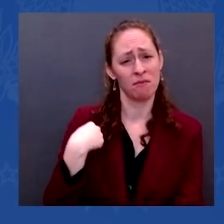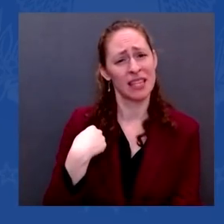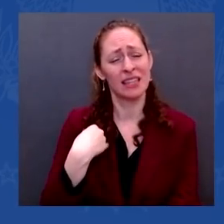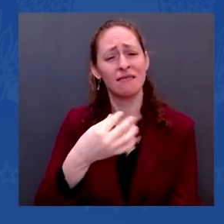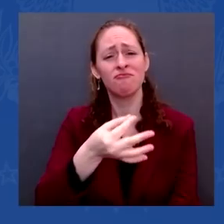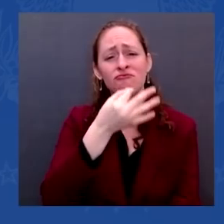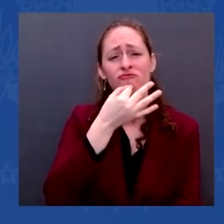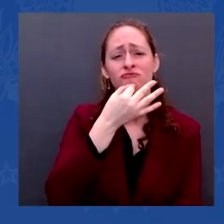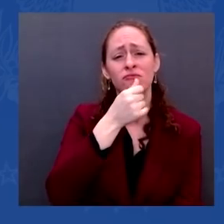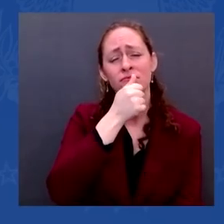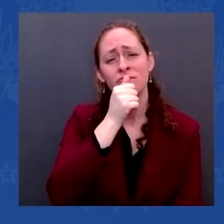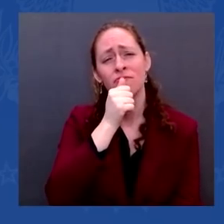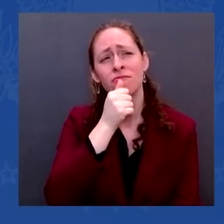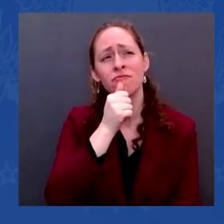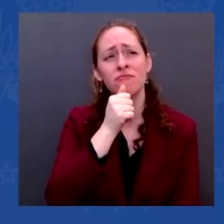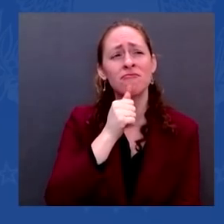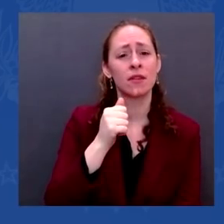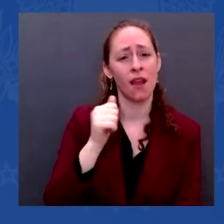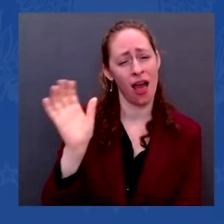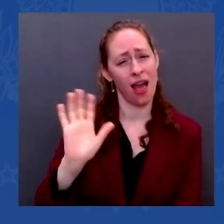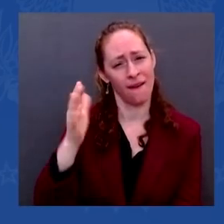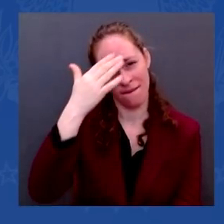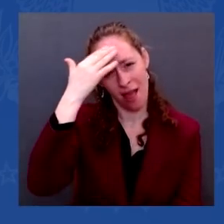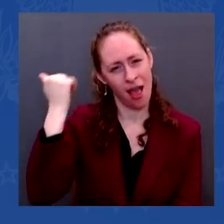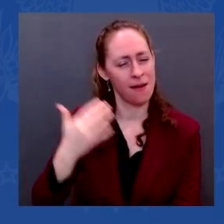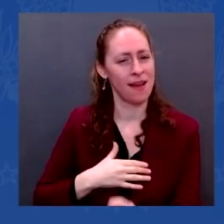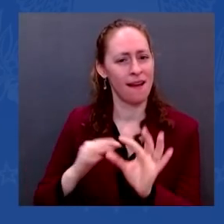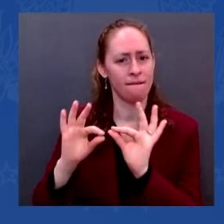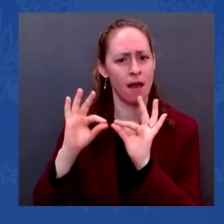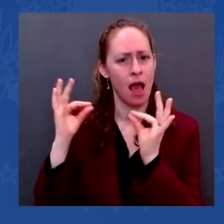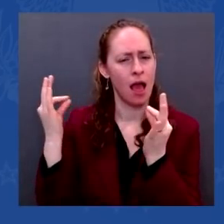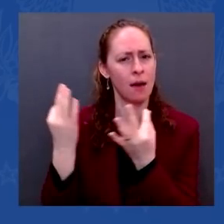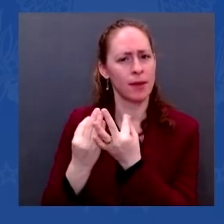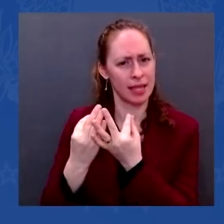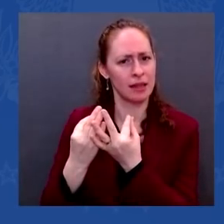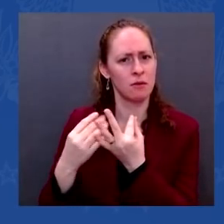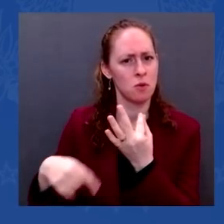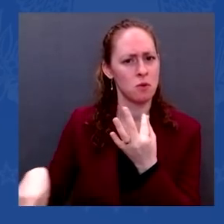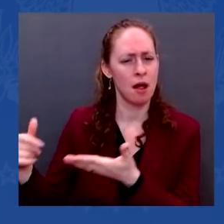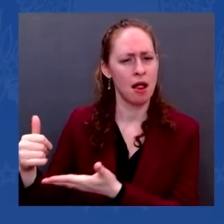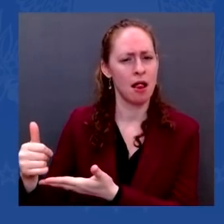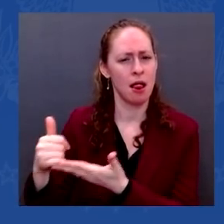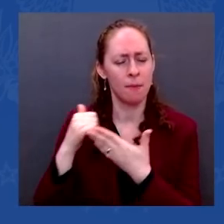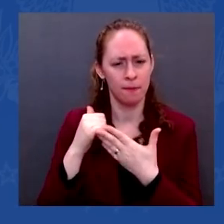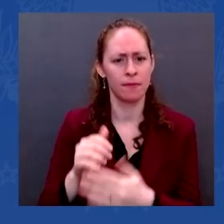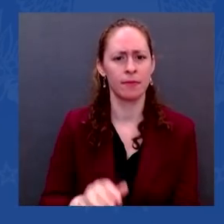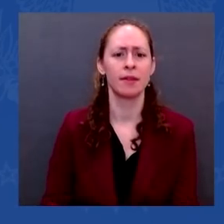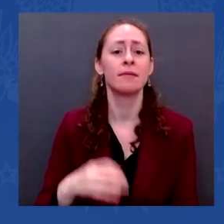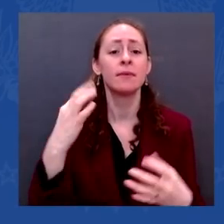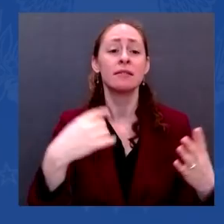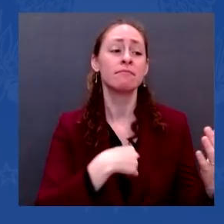whether they're constituents or friends or relatives, who get up every morning, don't have anybody --